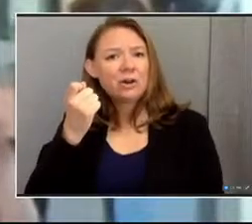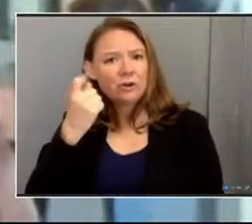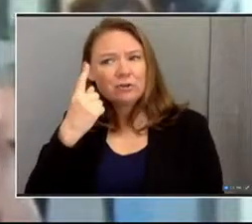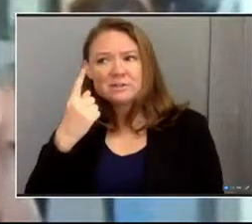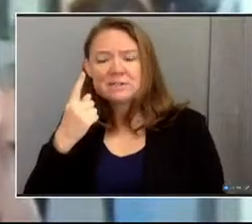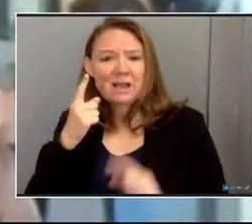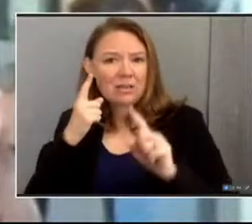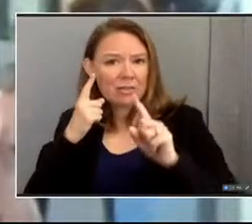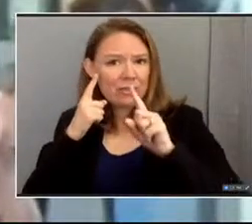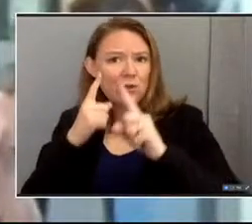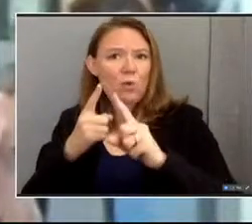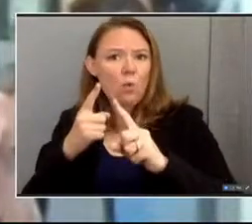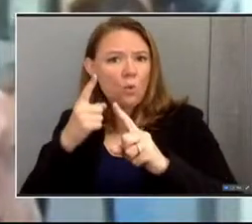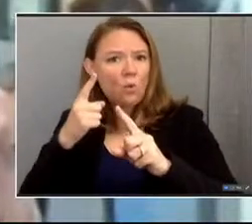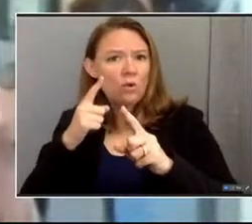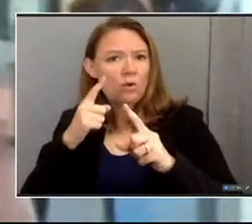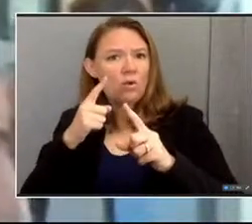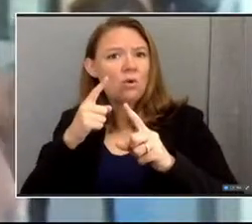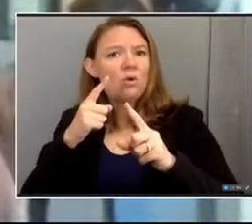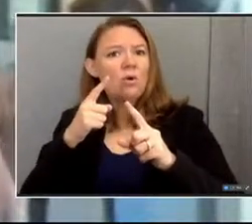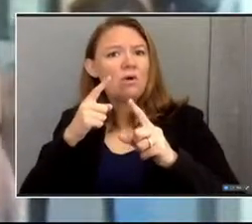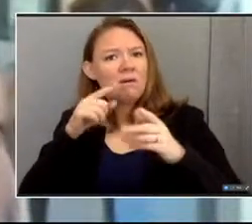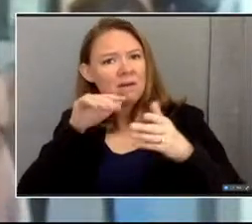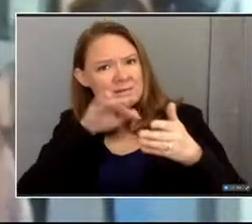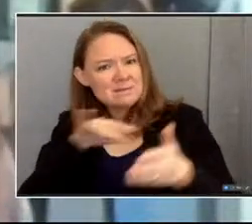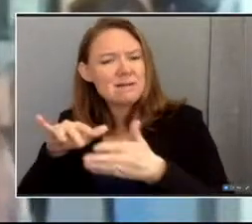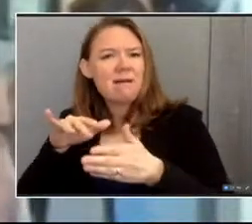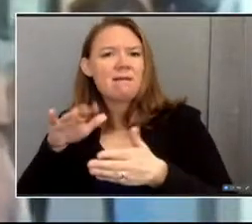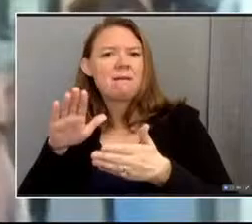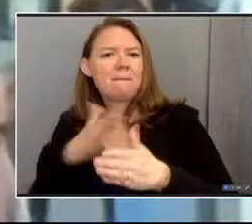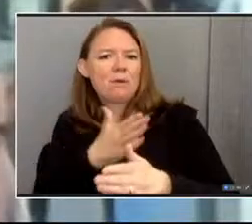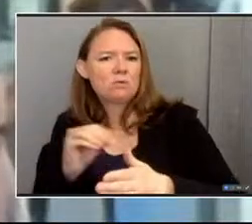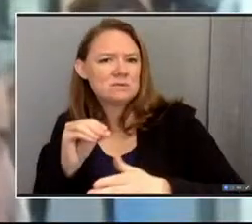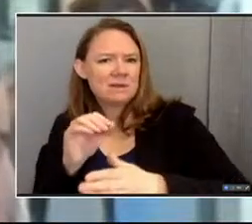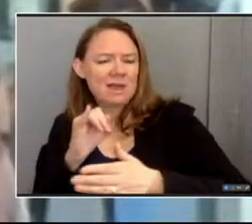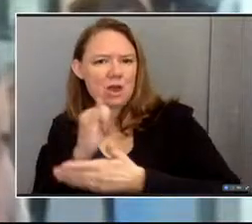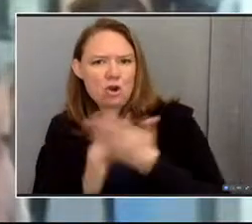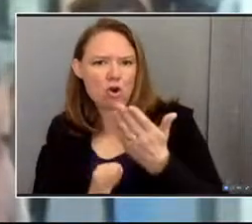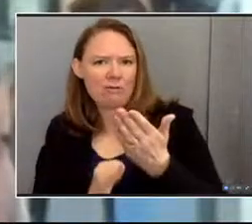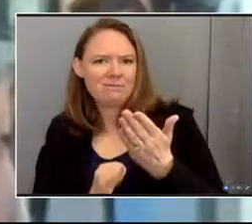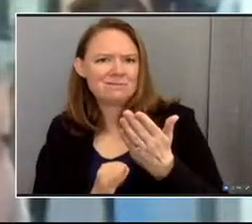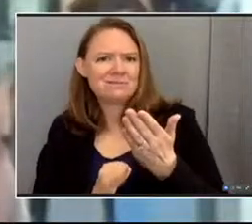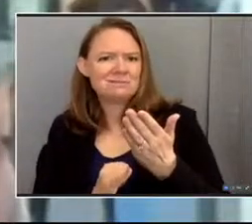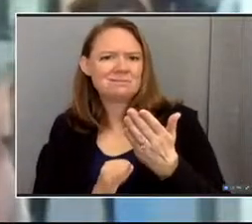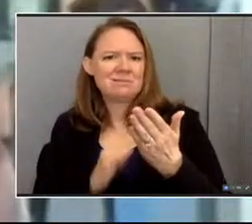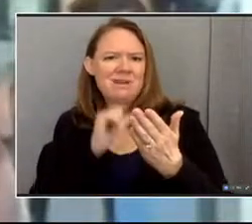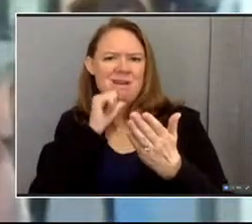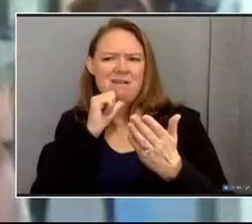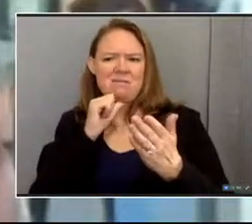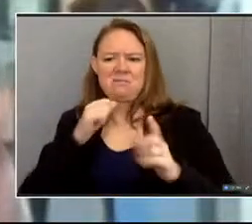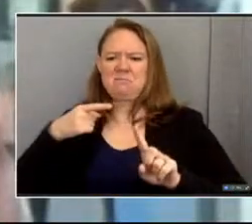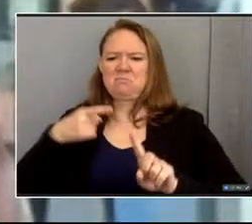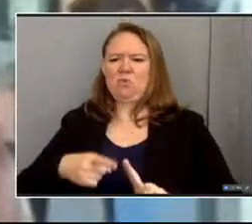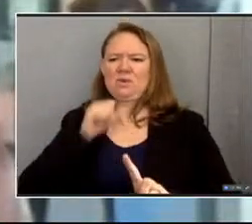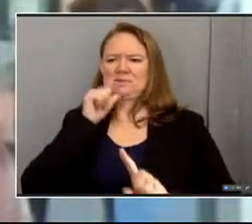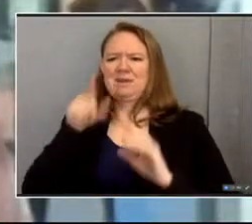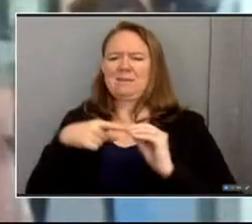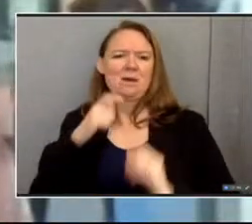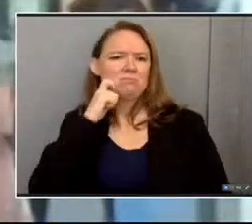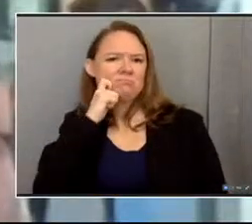should separate us. I felt most dejected and the earth had fallen in and I didn't know if I